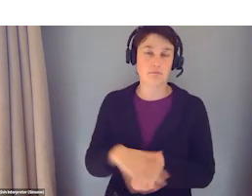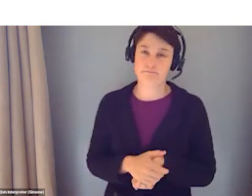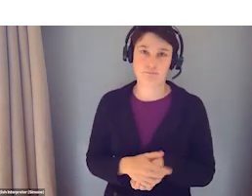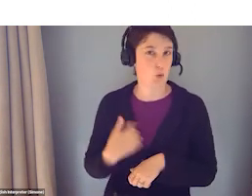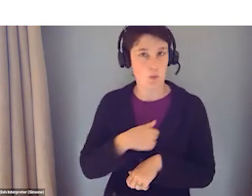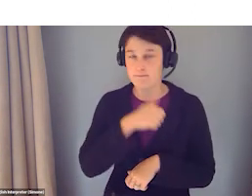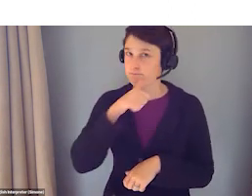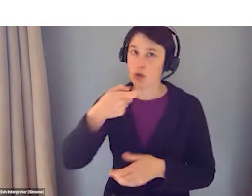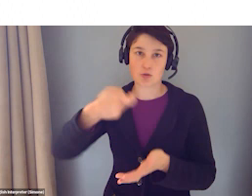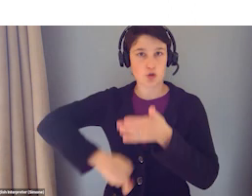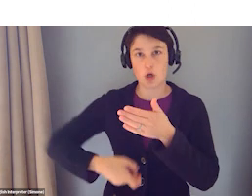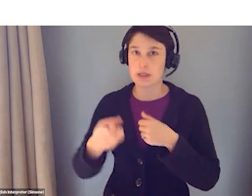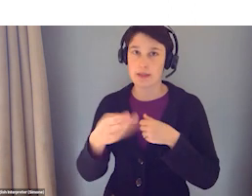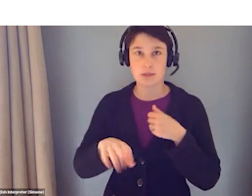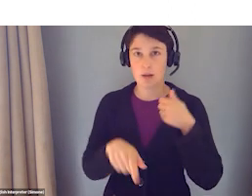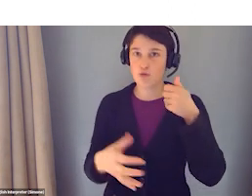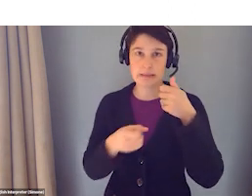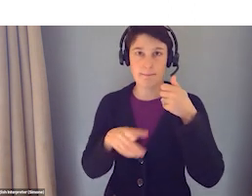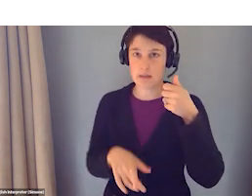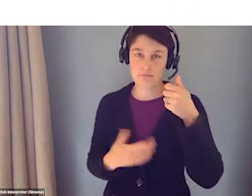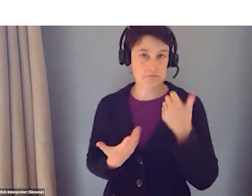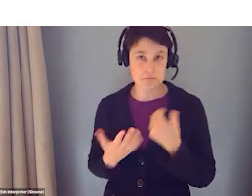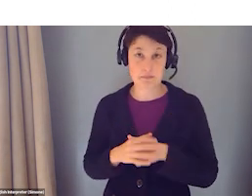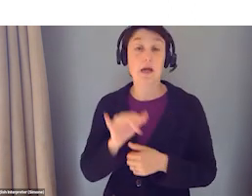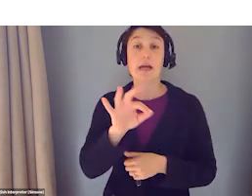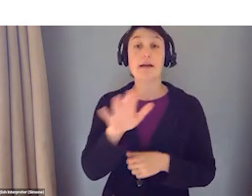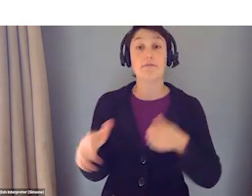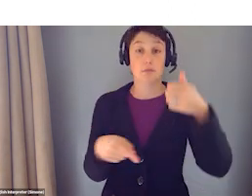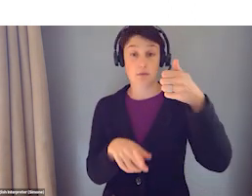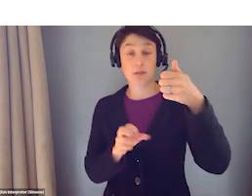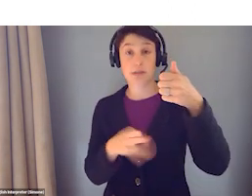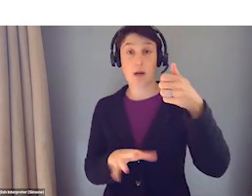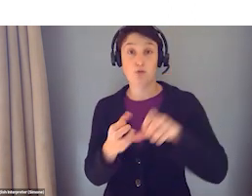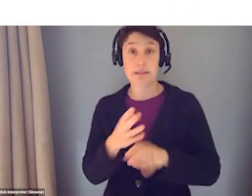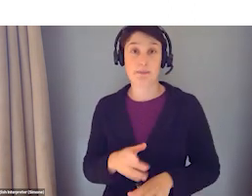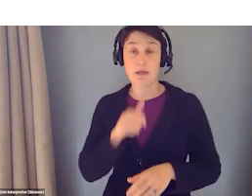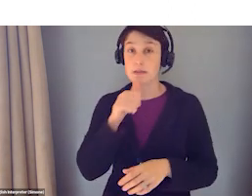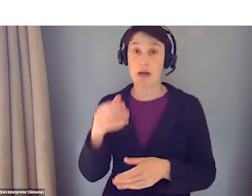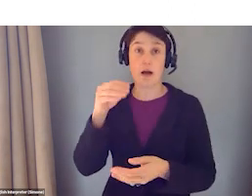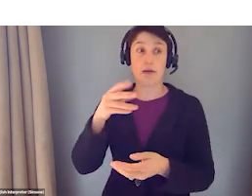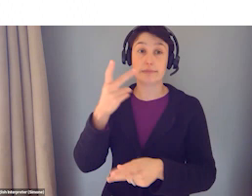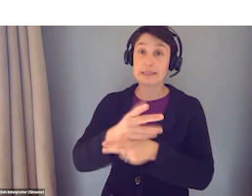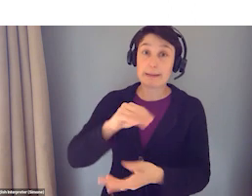So if your subrecipient does not keep documents, if they are charging proposed costs instead